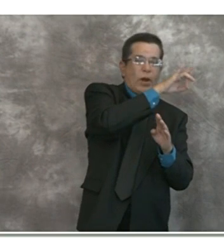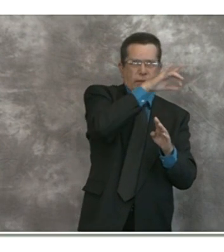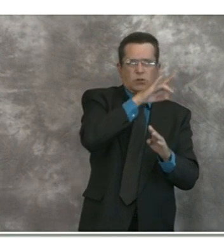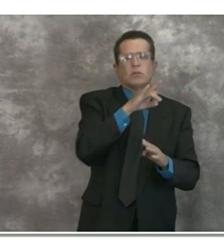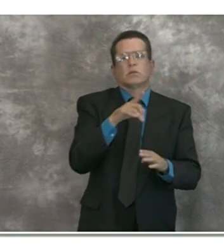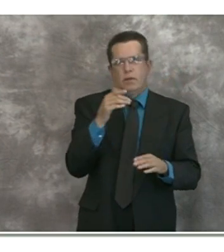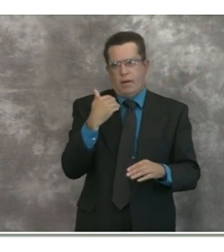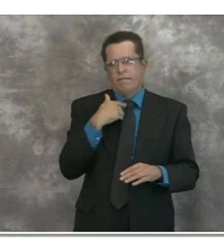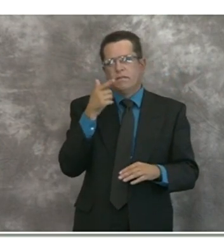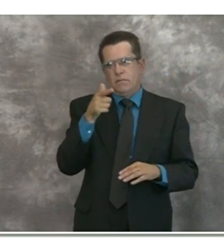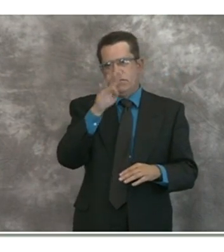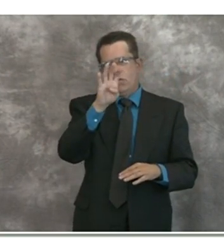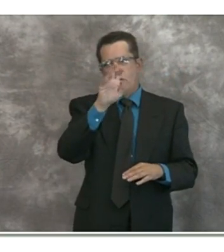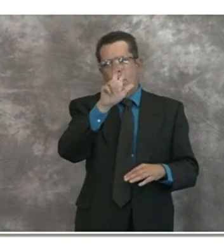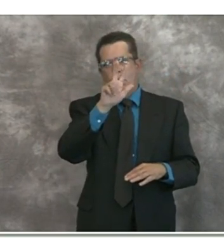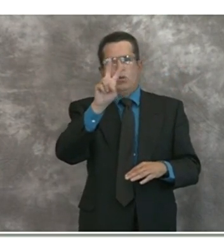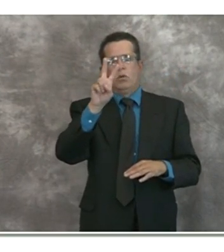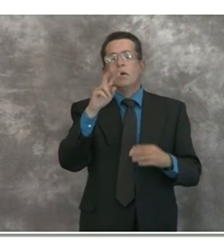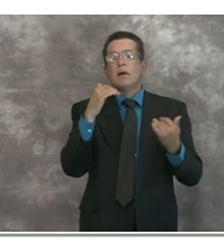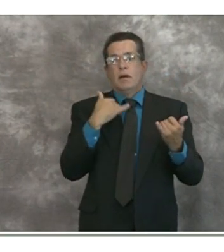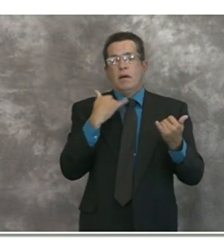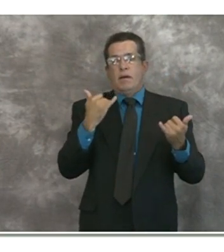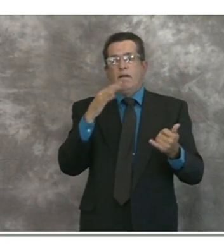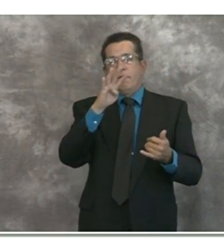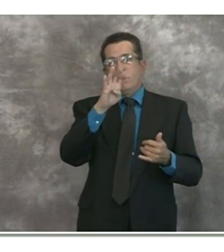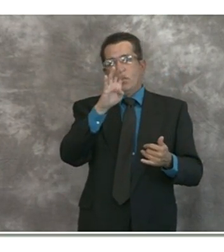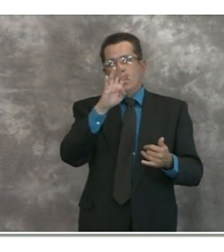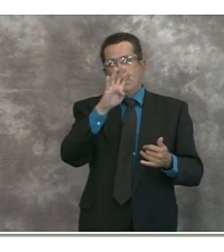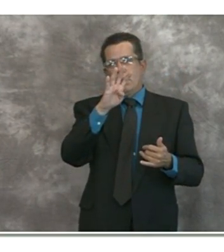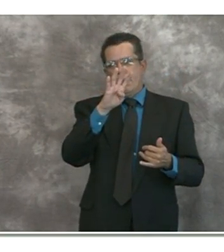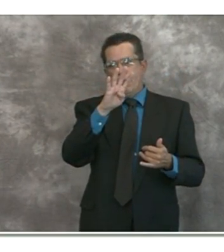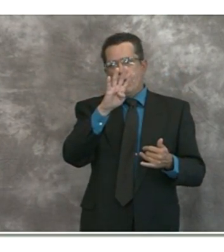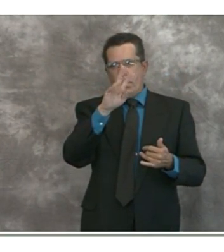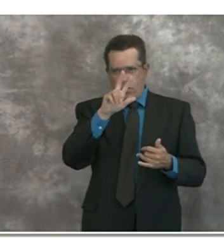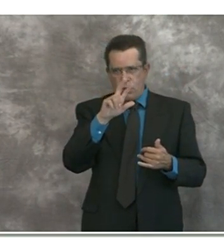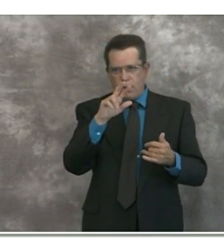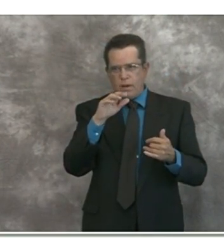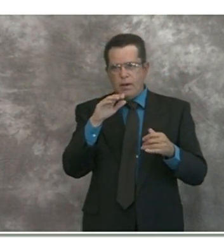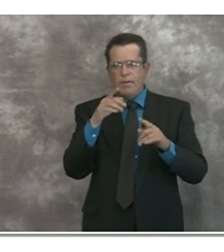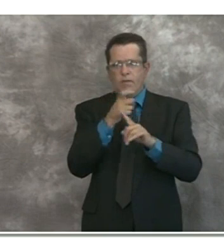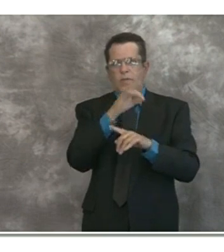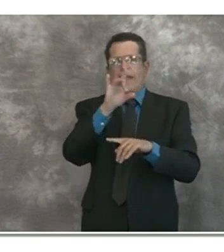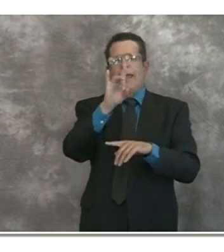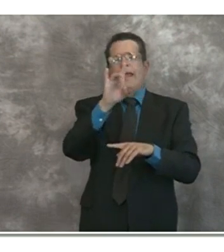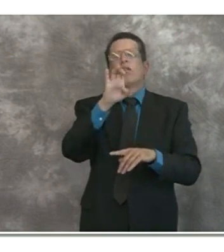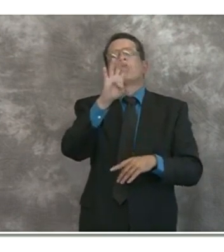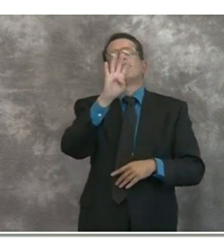DAY. CONTACT TRACERS INVESTIGATIONS YOU SEE THERE. TODAY'S PERCENTAGE OF POSITIVE